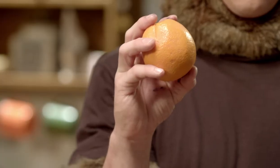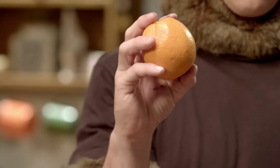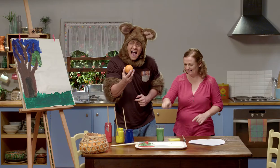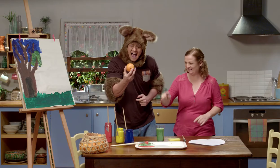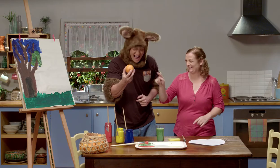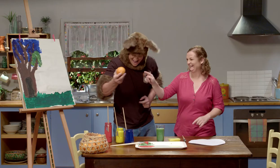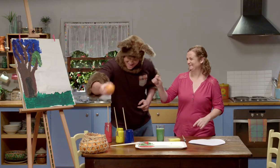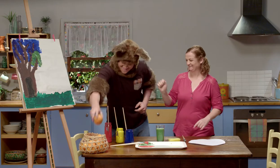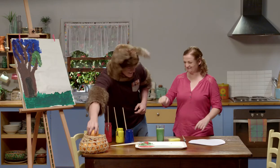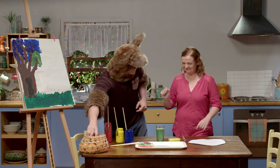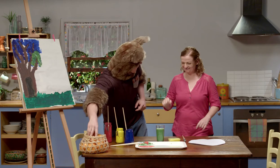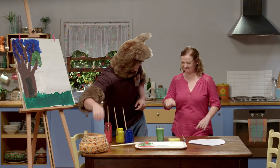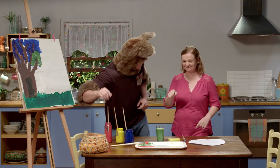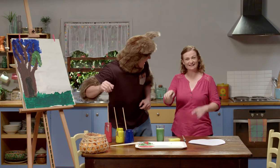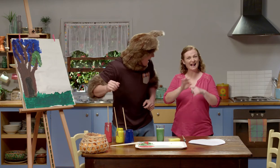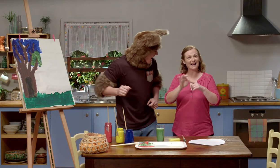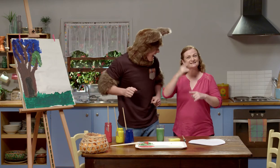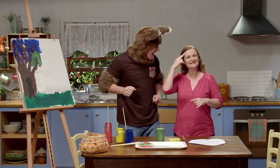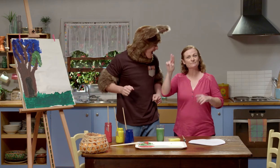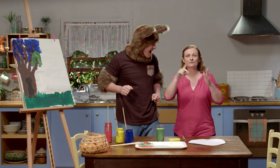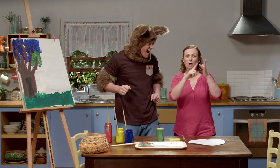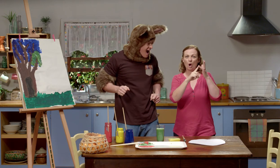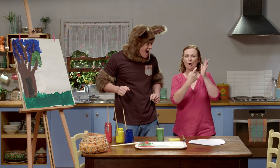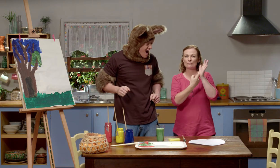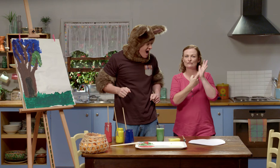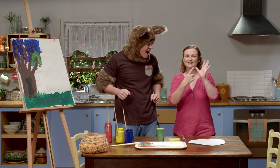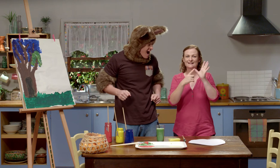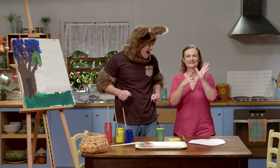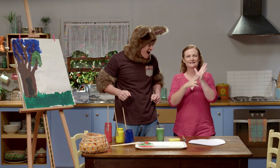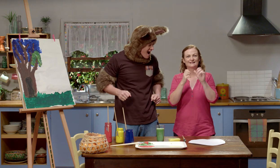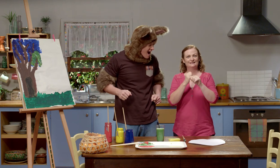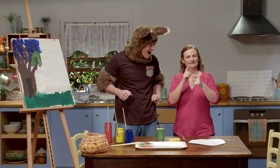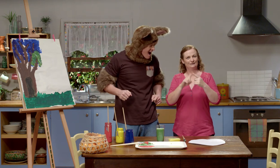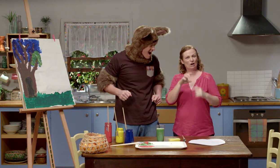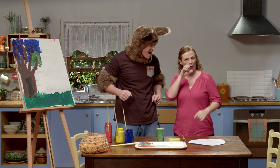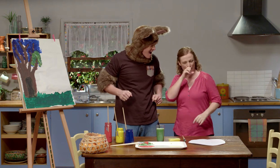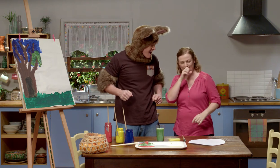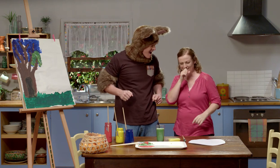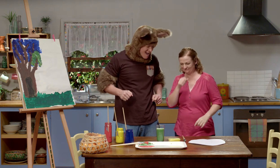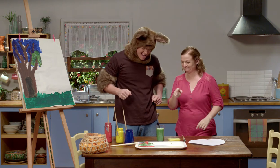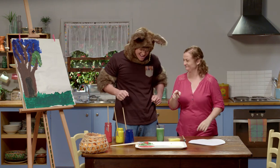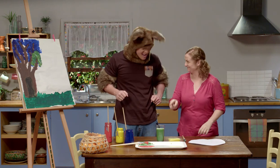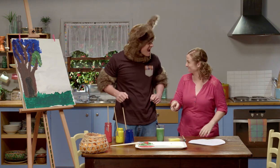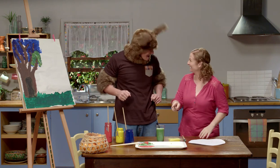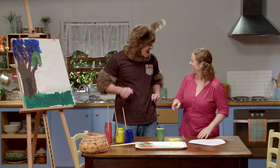Yes, that's right Possum. They're the same colour. That is orange.